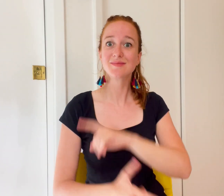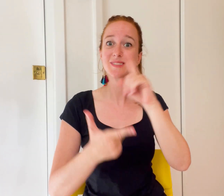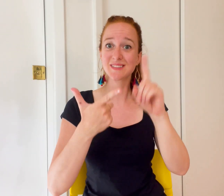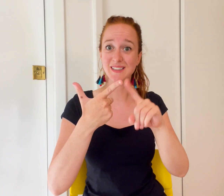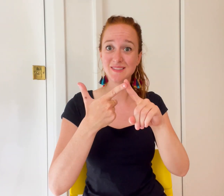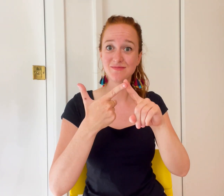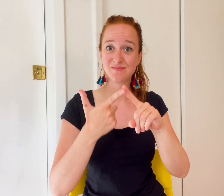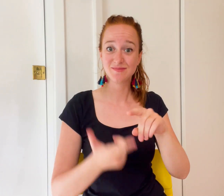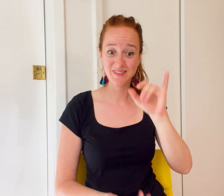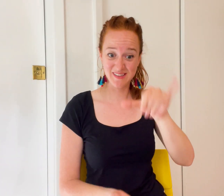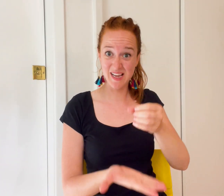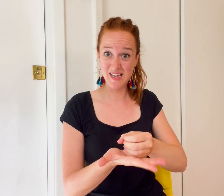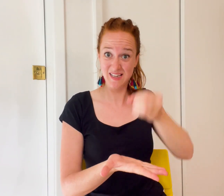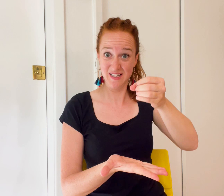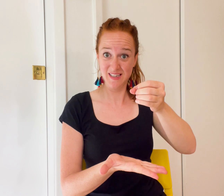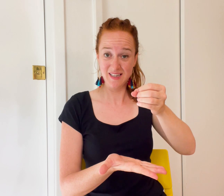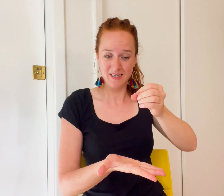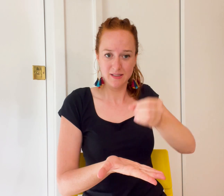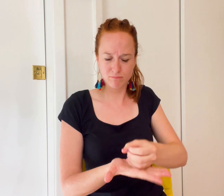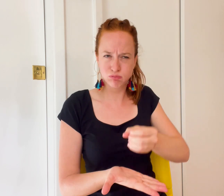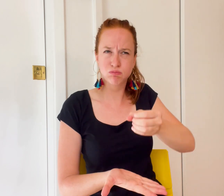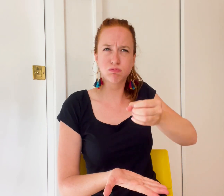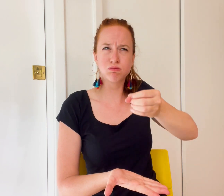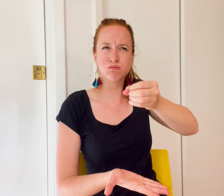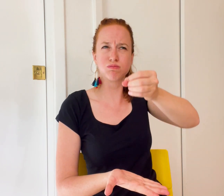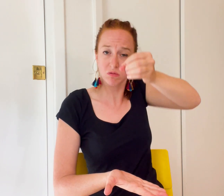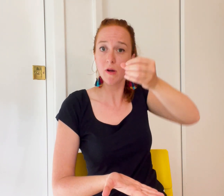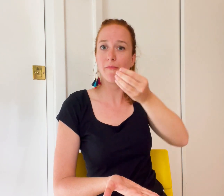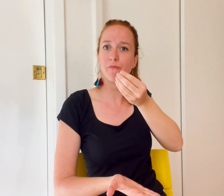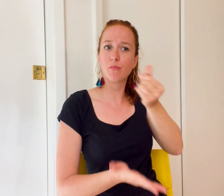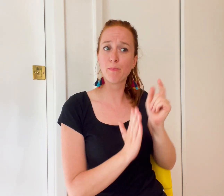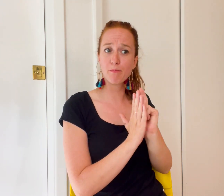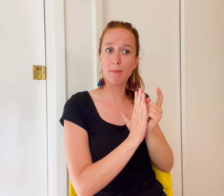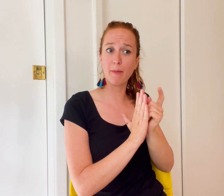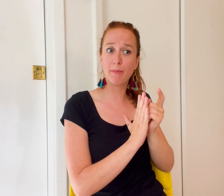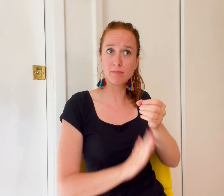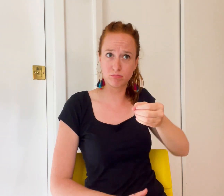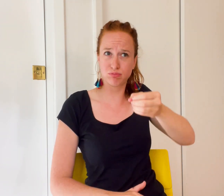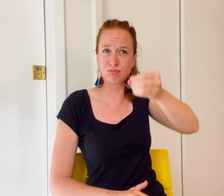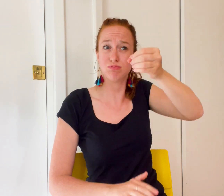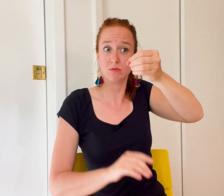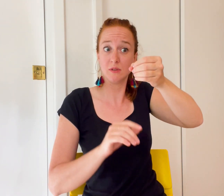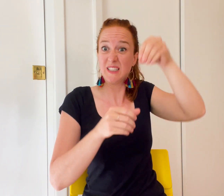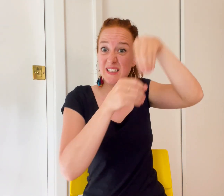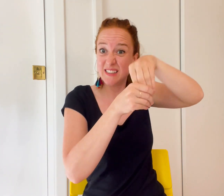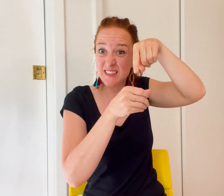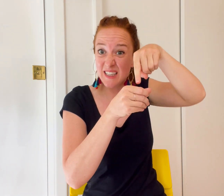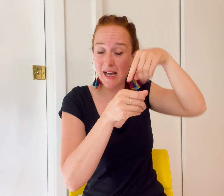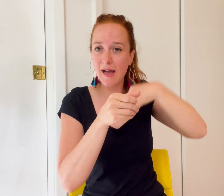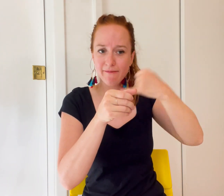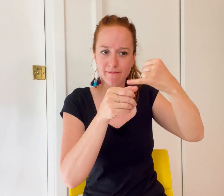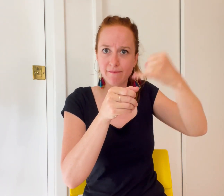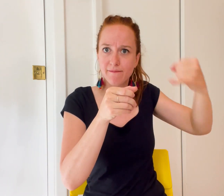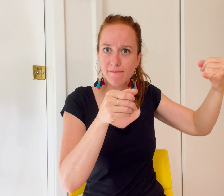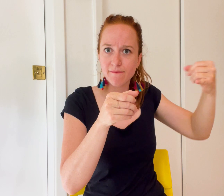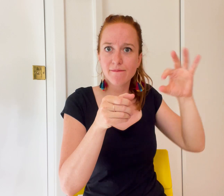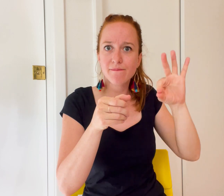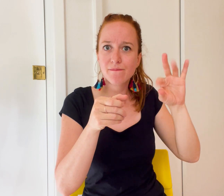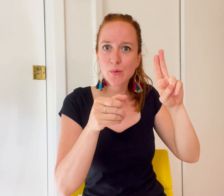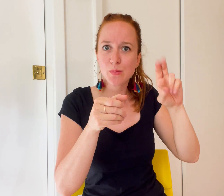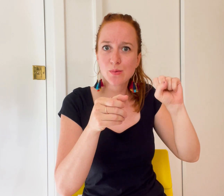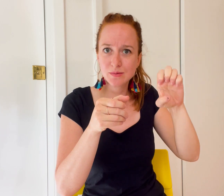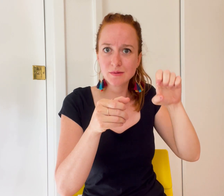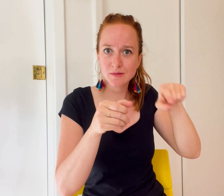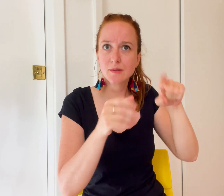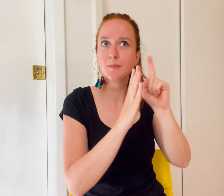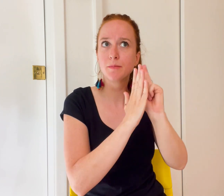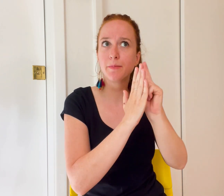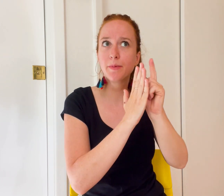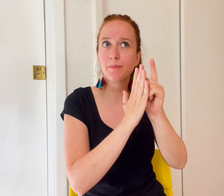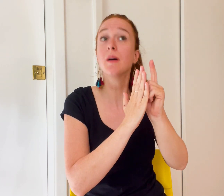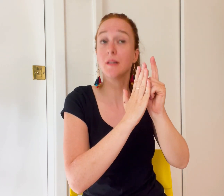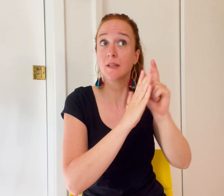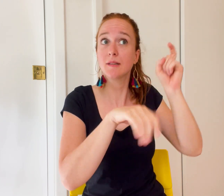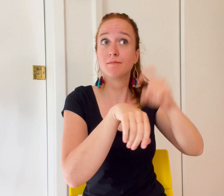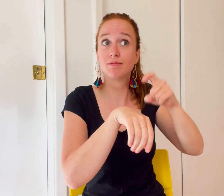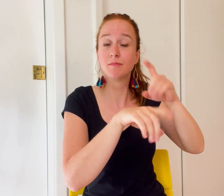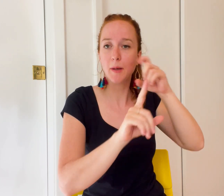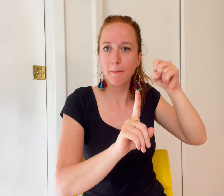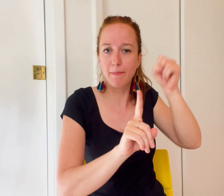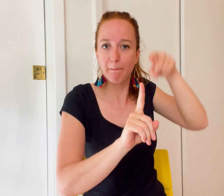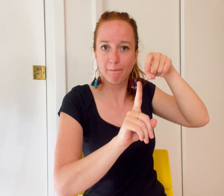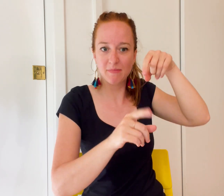Second, in just a few seconds, the shell is high enough that the time-delayed fuse inside the shell ignites,